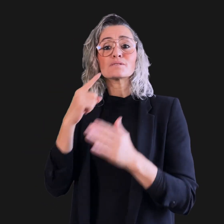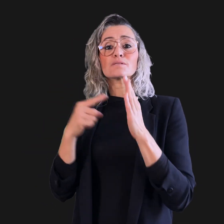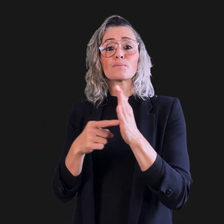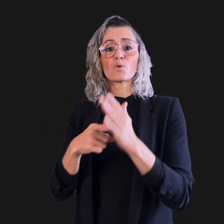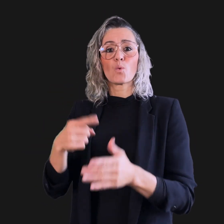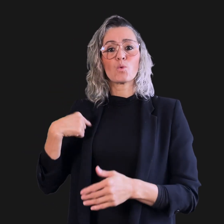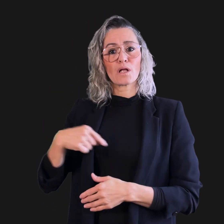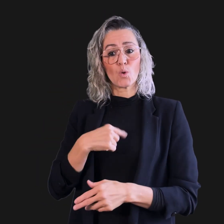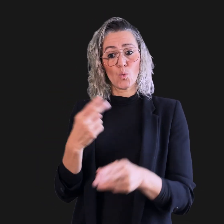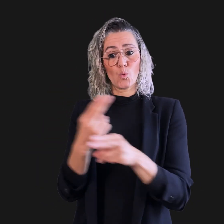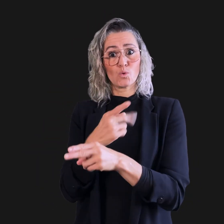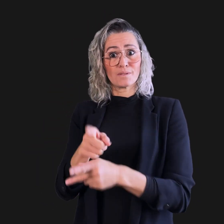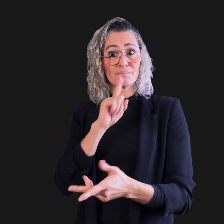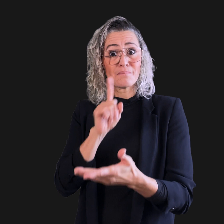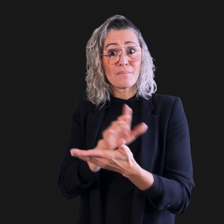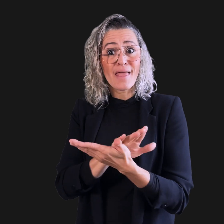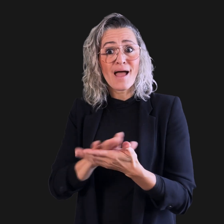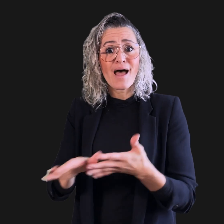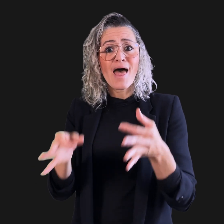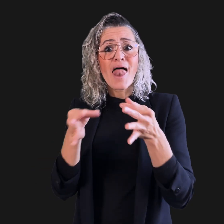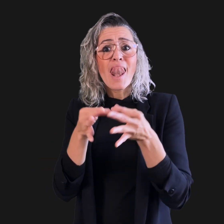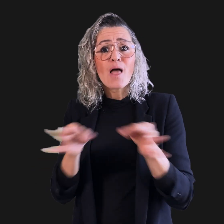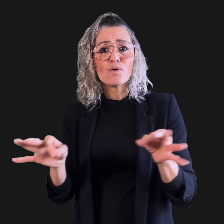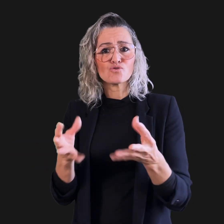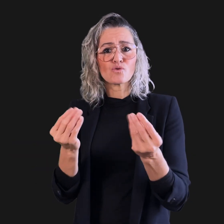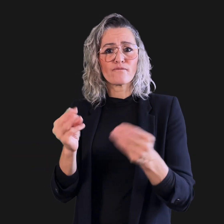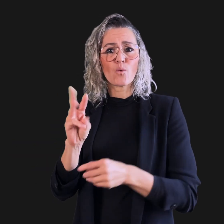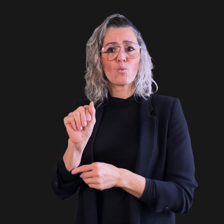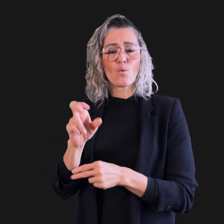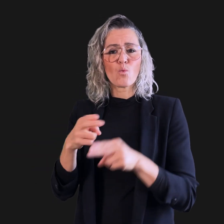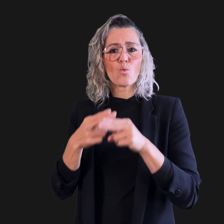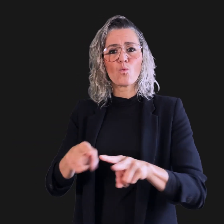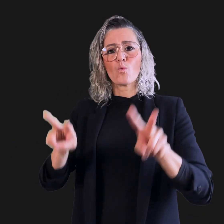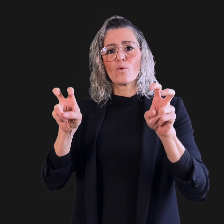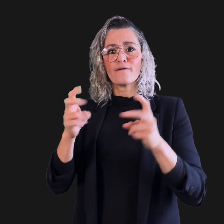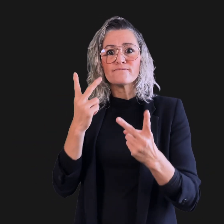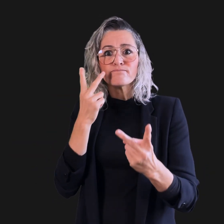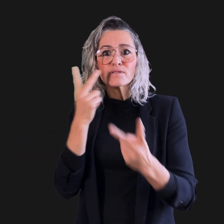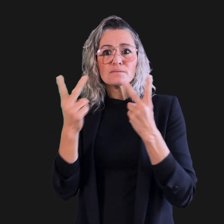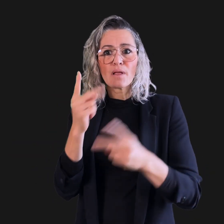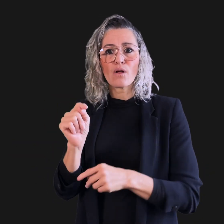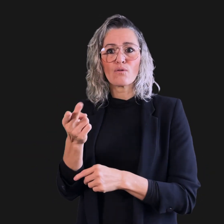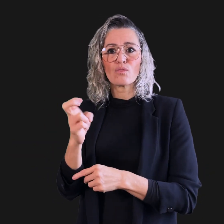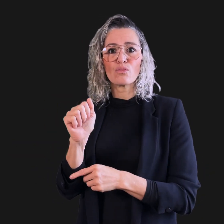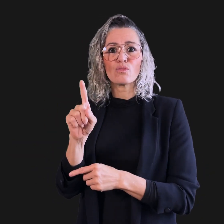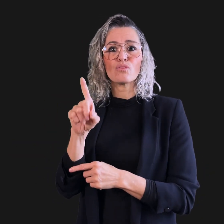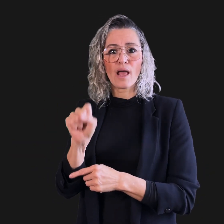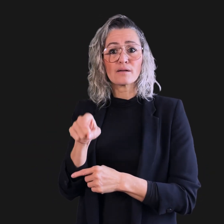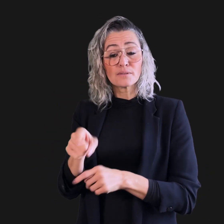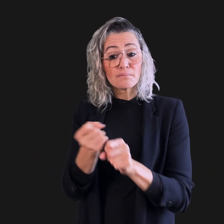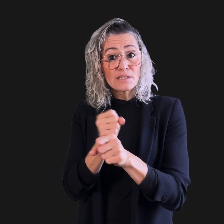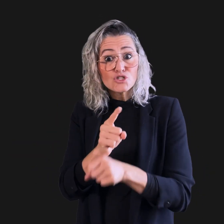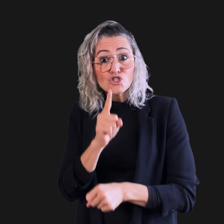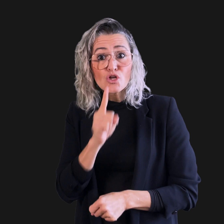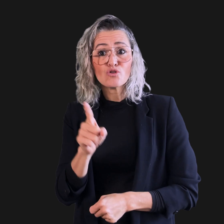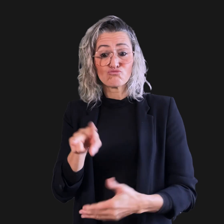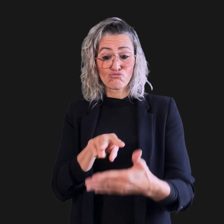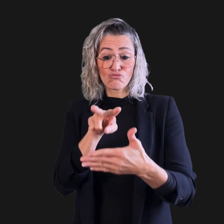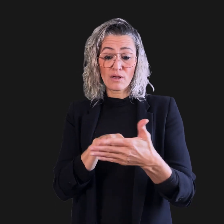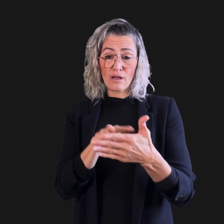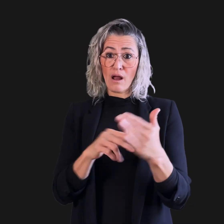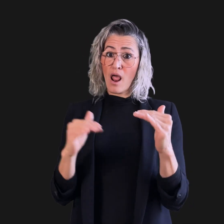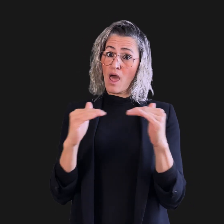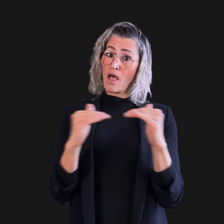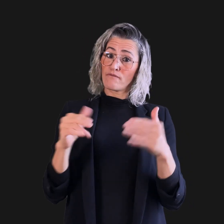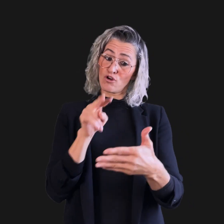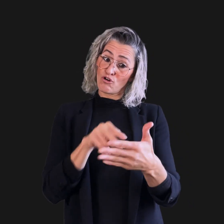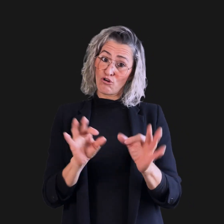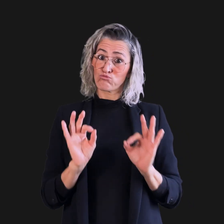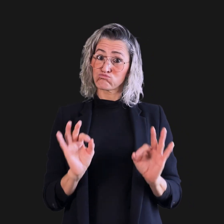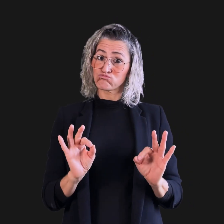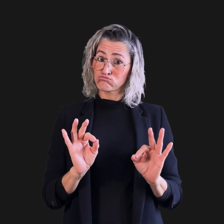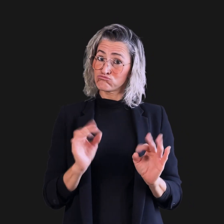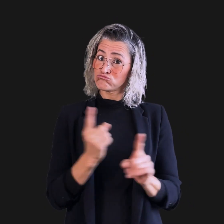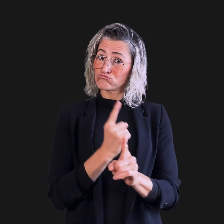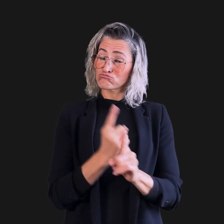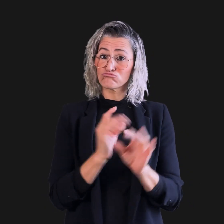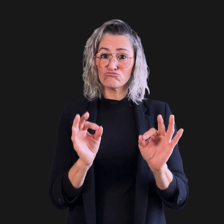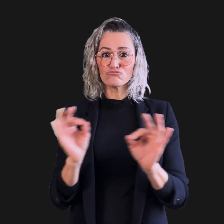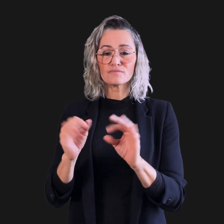For example, we use the plain language software ‘Visible Threads’ to ensure the appropriate reading level.